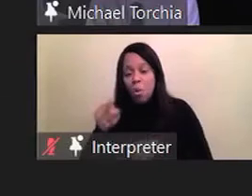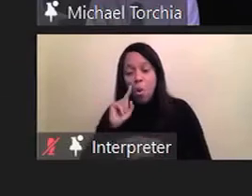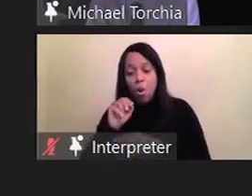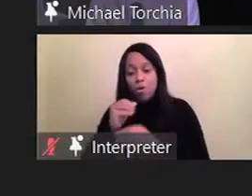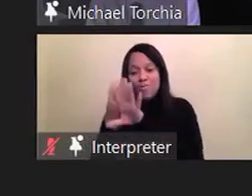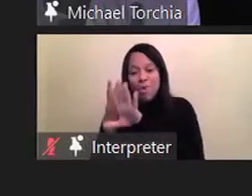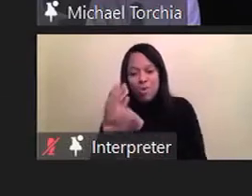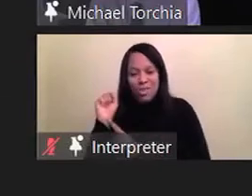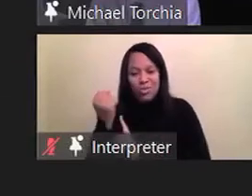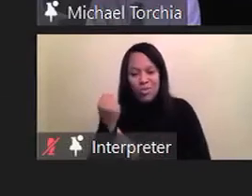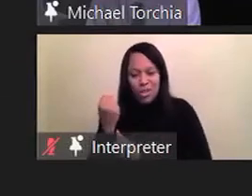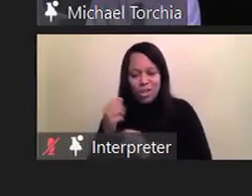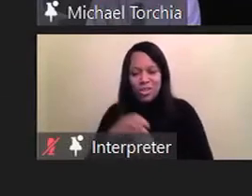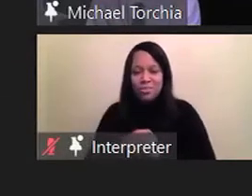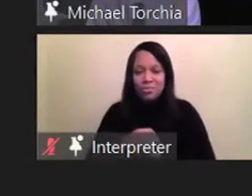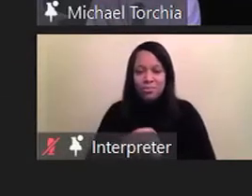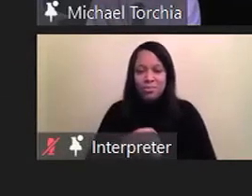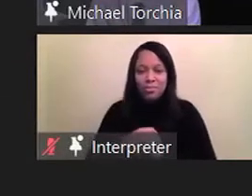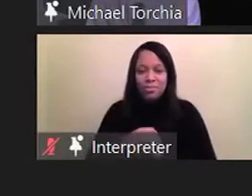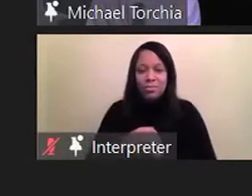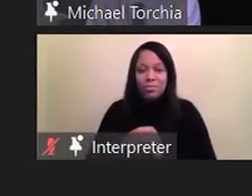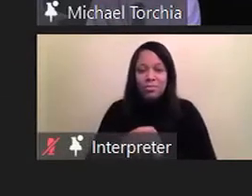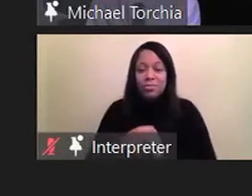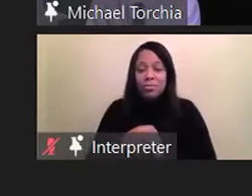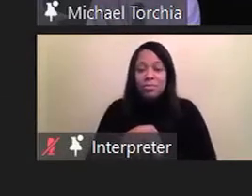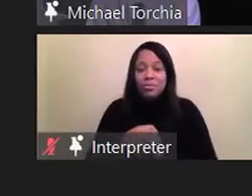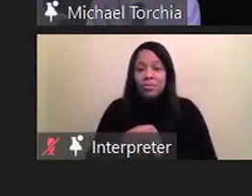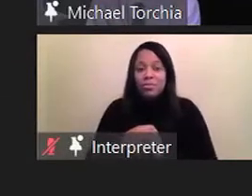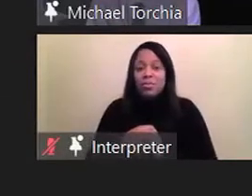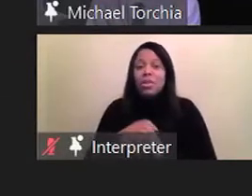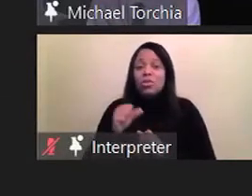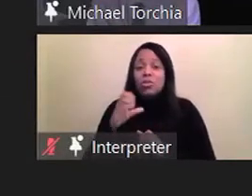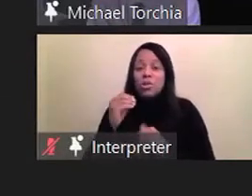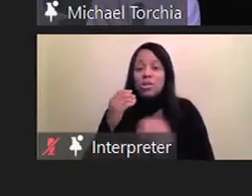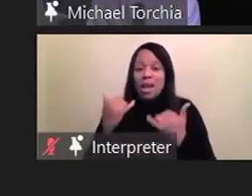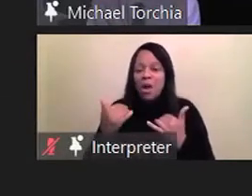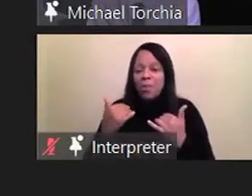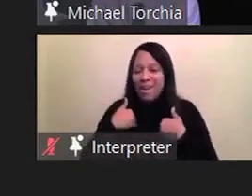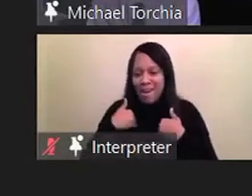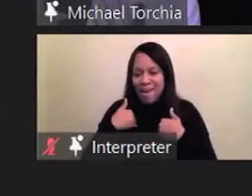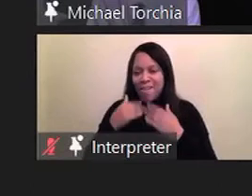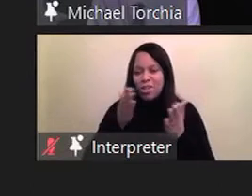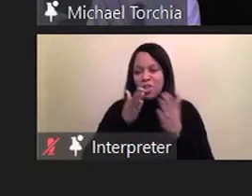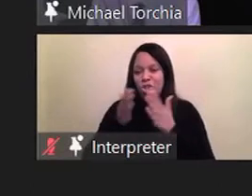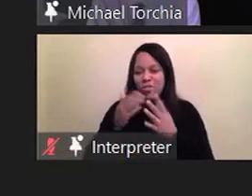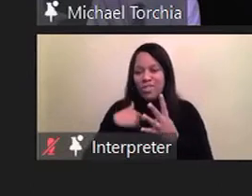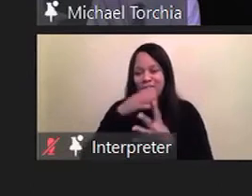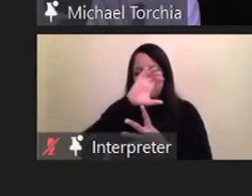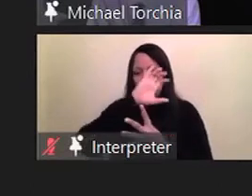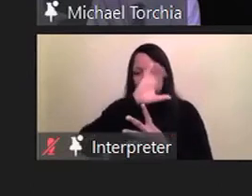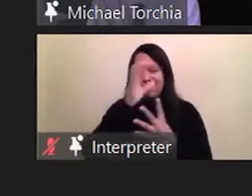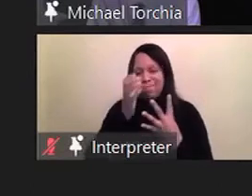So what we've done is we've broken these services into bundles or groups. And there are four of them that we're